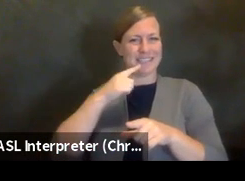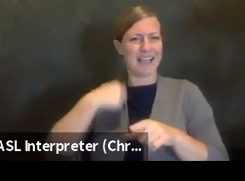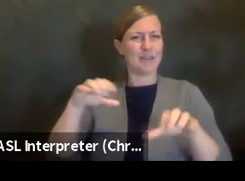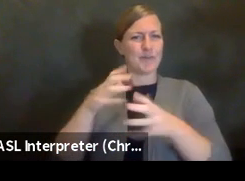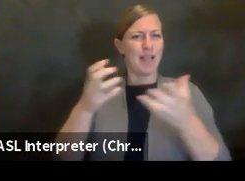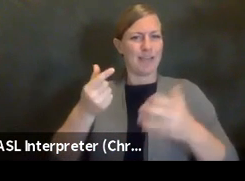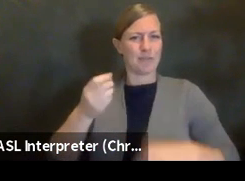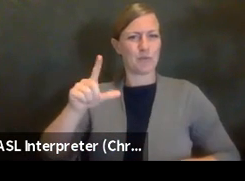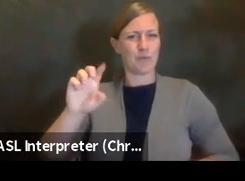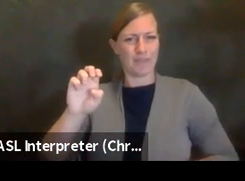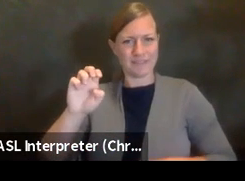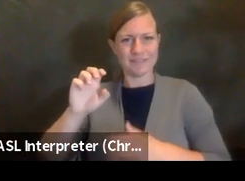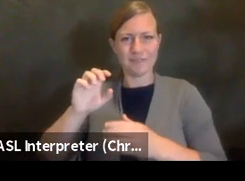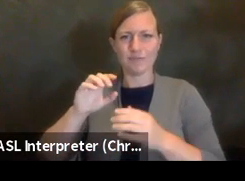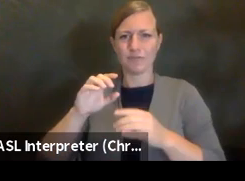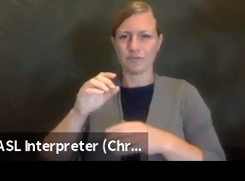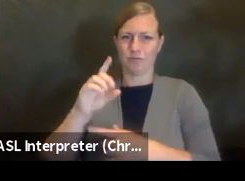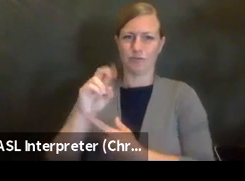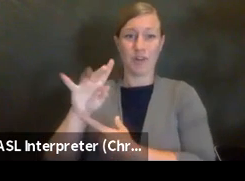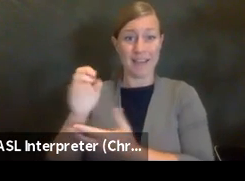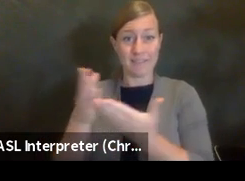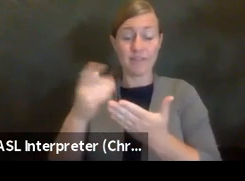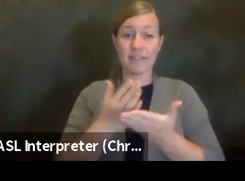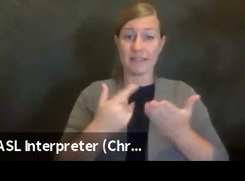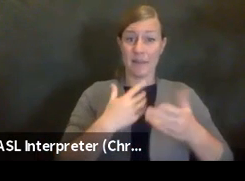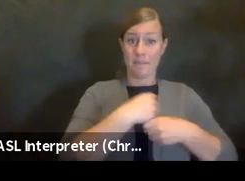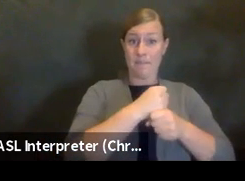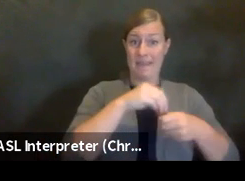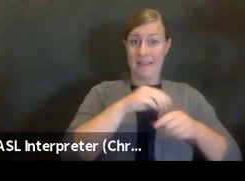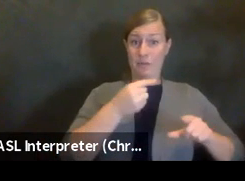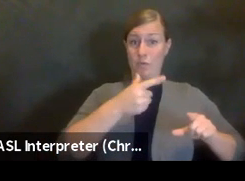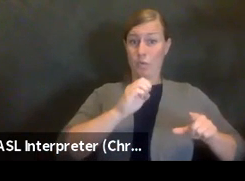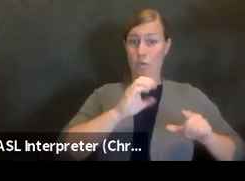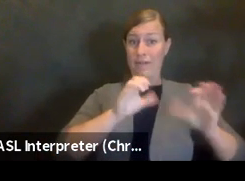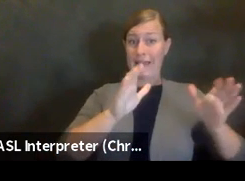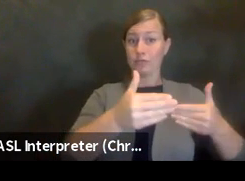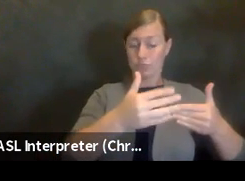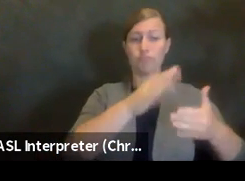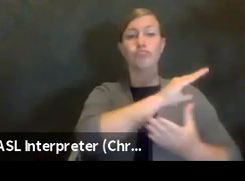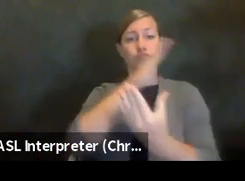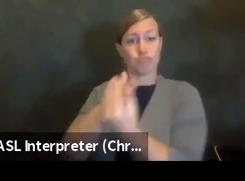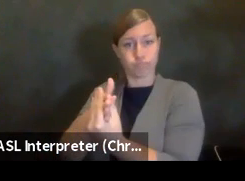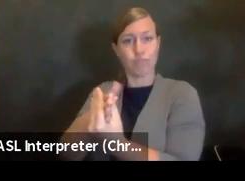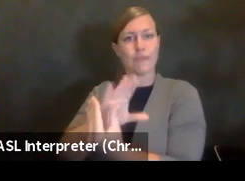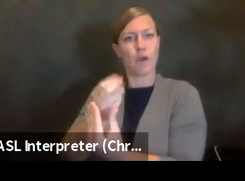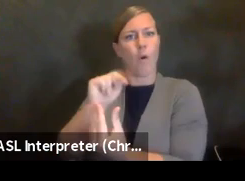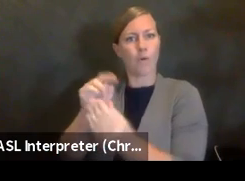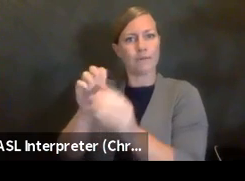Jeff Crawford: the work that's created in Google Classroom it's put into its own folder system. And I've seen that pop up as soon as I joined Google Classroom,